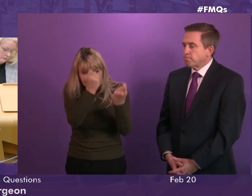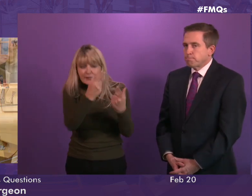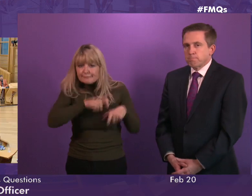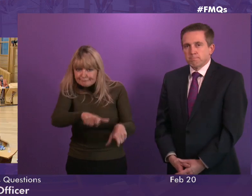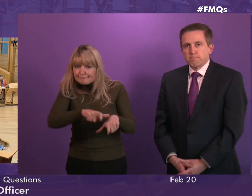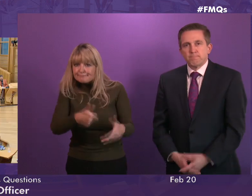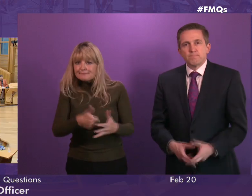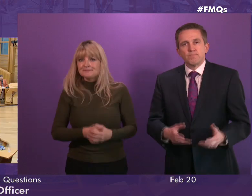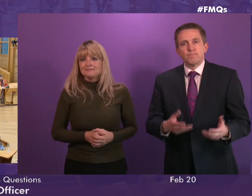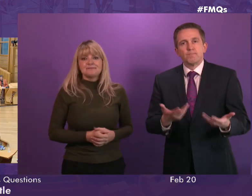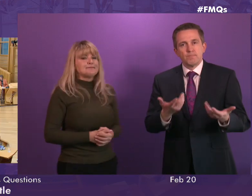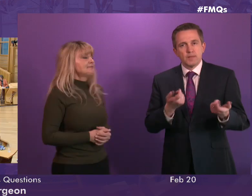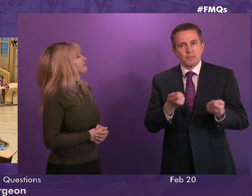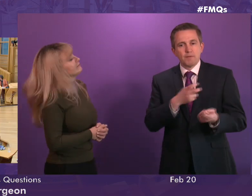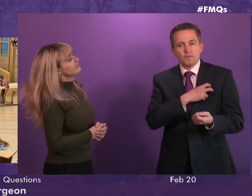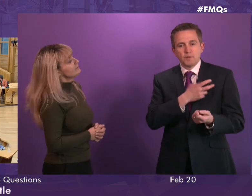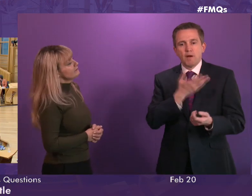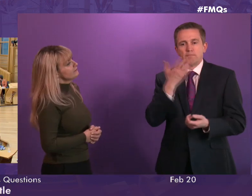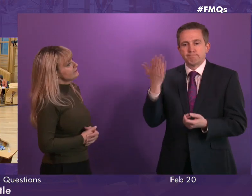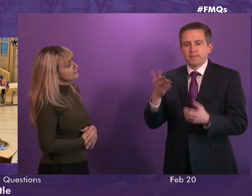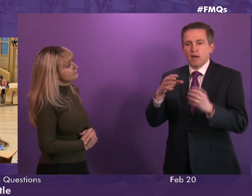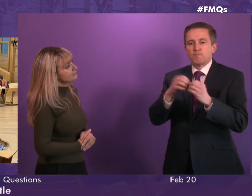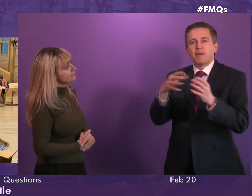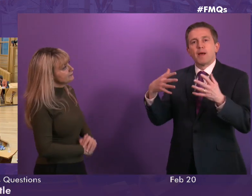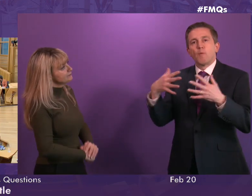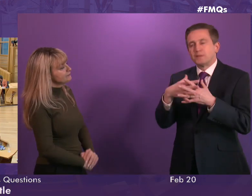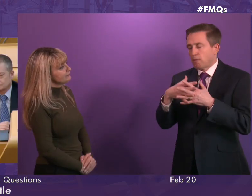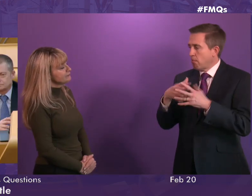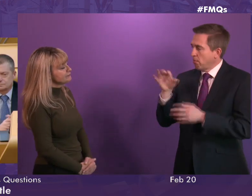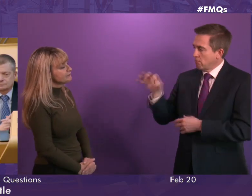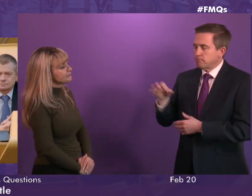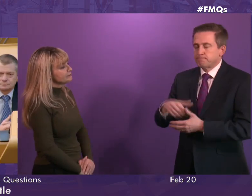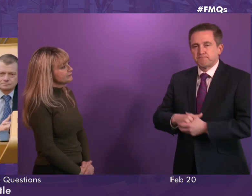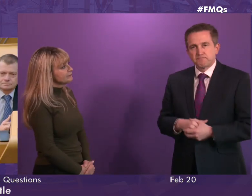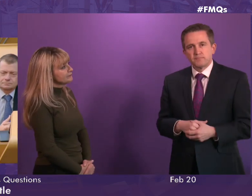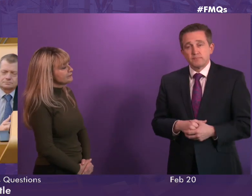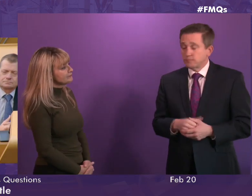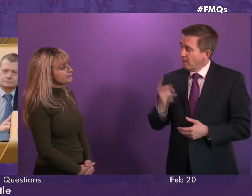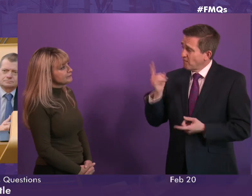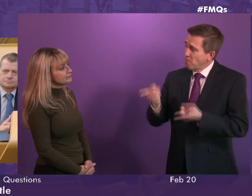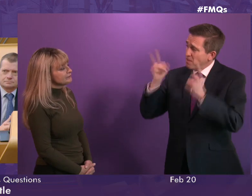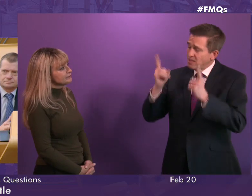Brian Whittle (South Scotland) (Con): Does the First Minister agree that, if we